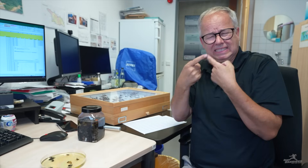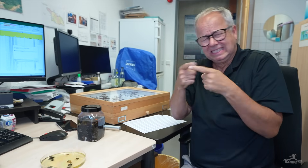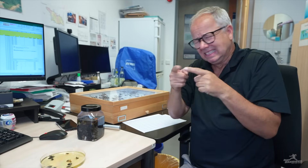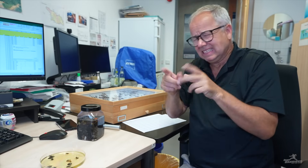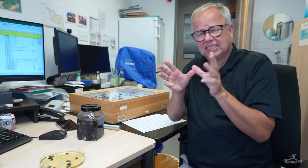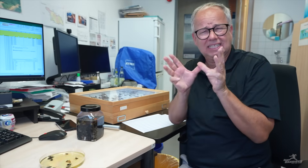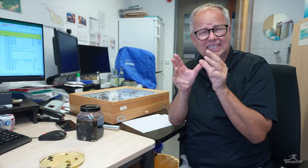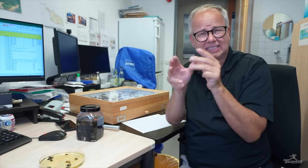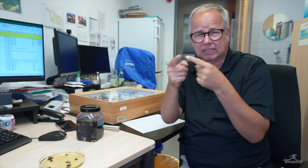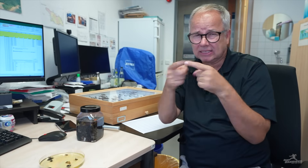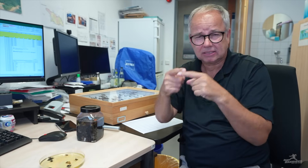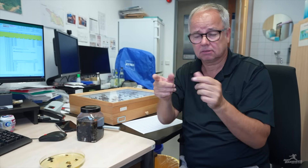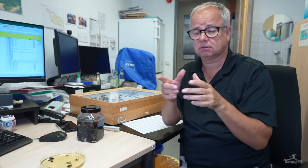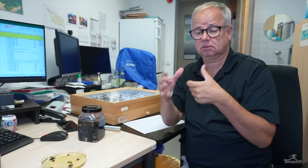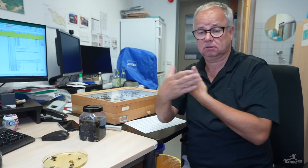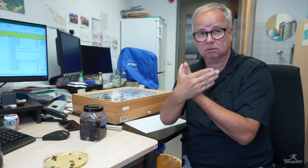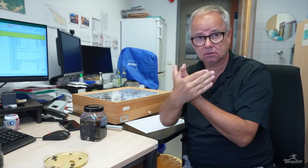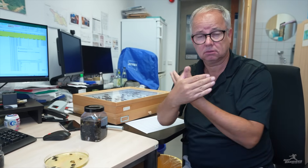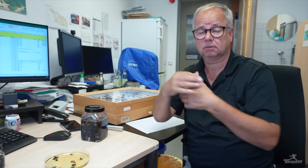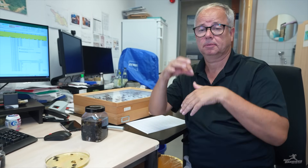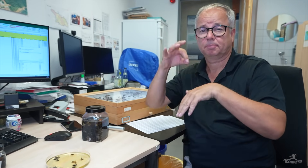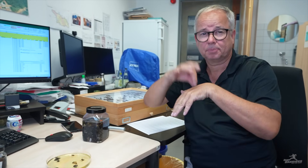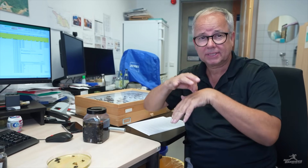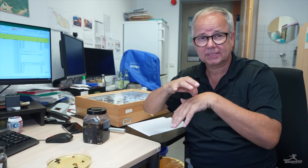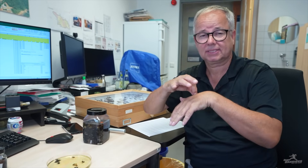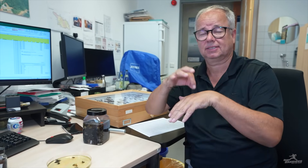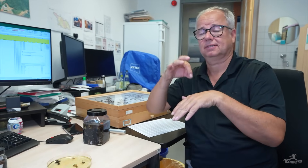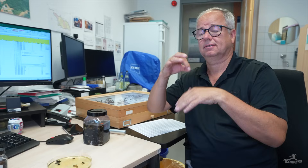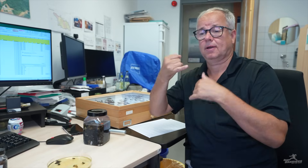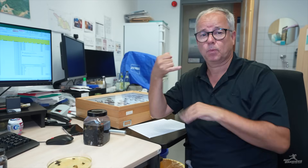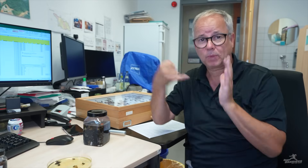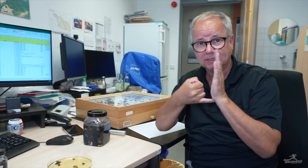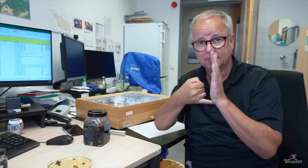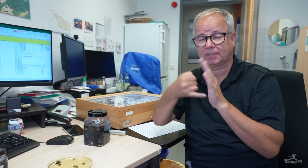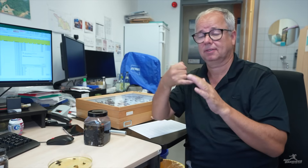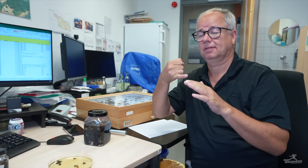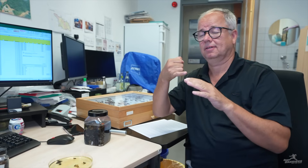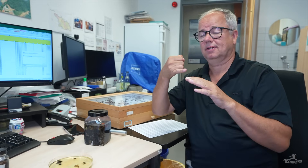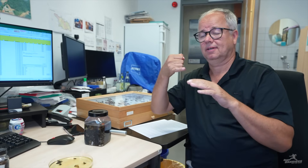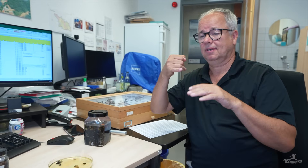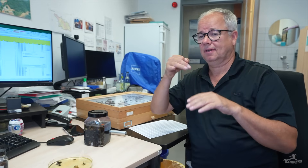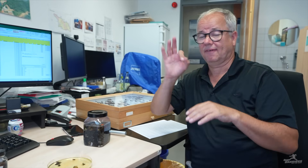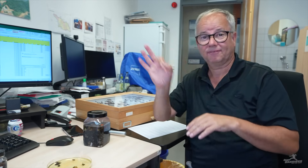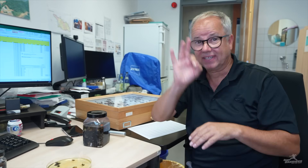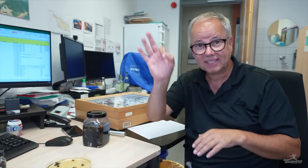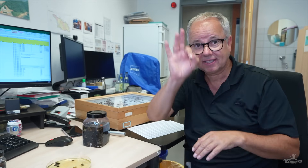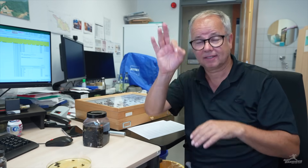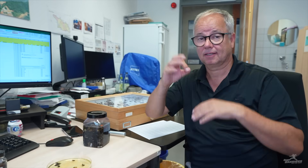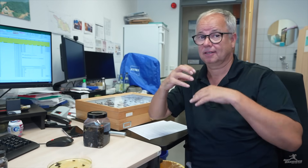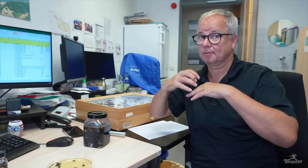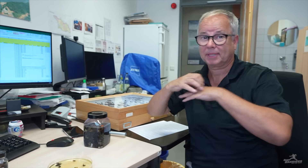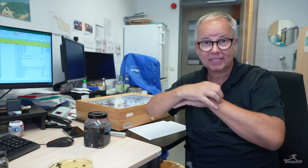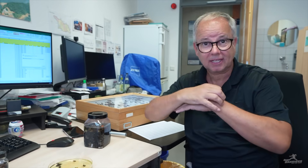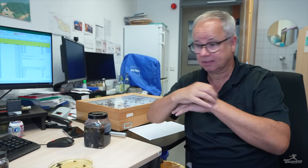Many insects can be collected; butterflies, bees, wasps, flies, beetles,